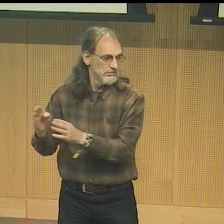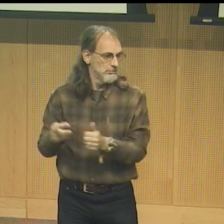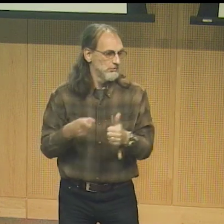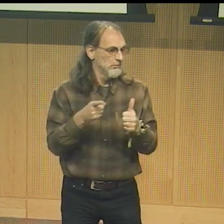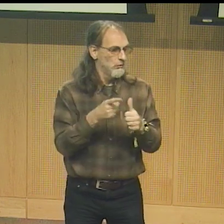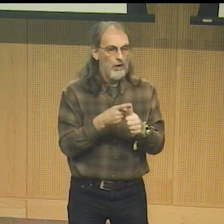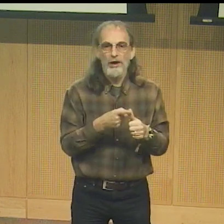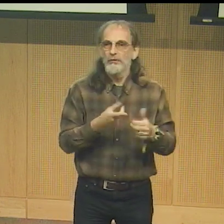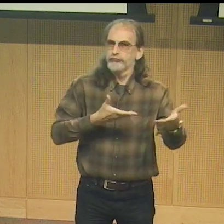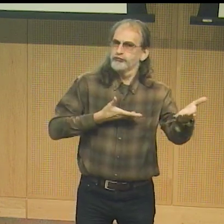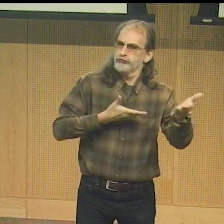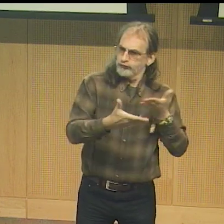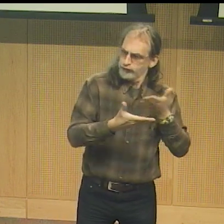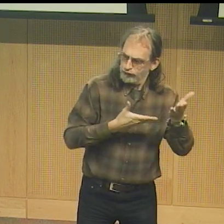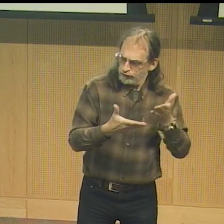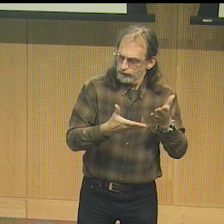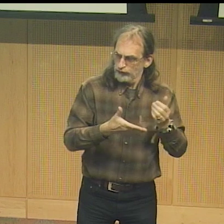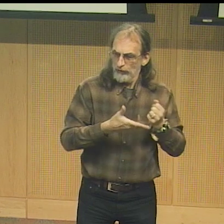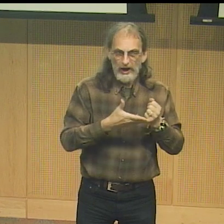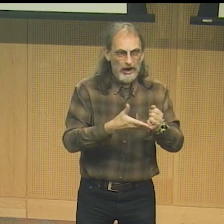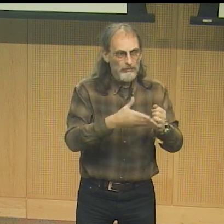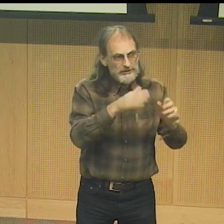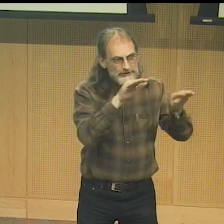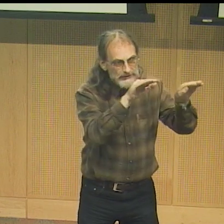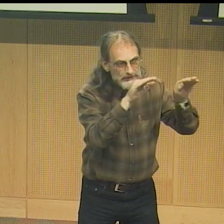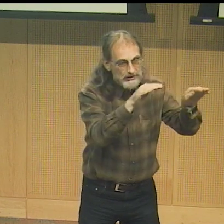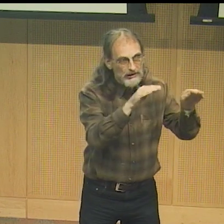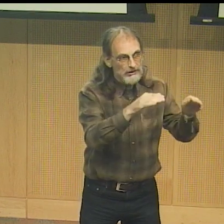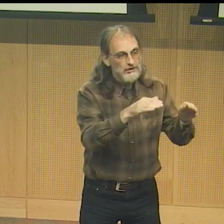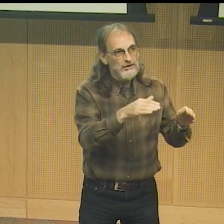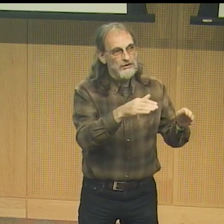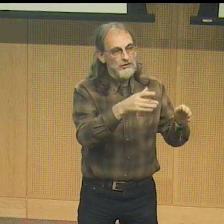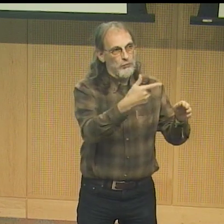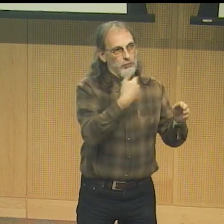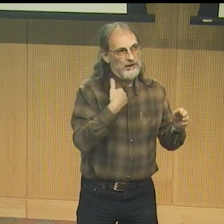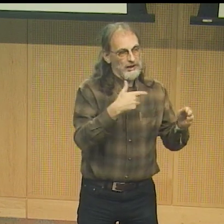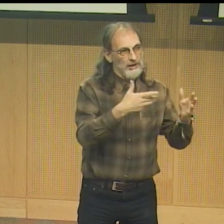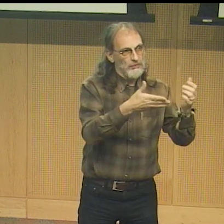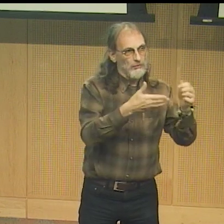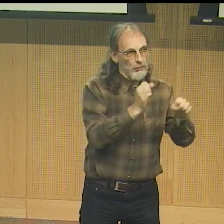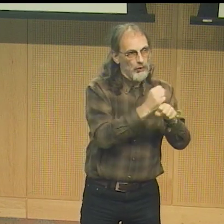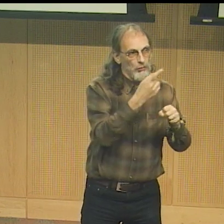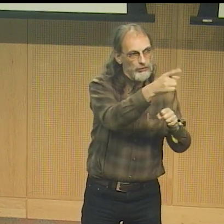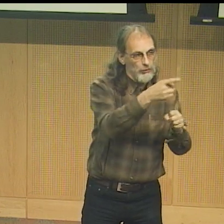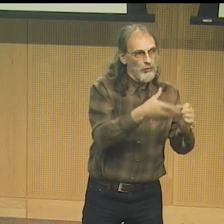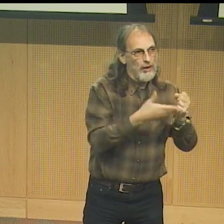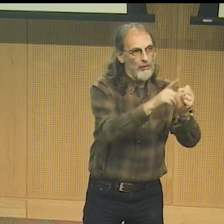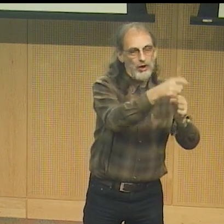promote their efforts and energies, one of them being consulting efforts, working with individuals to have